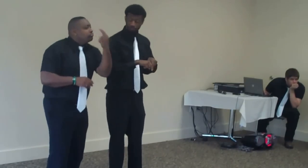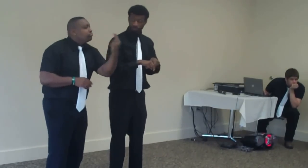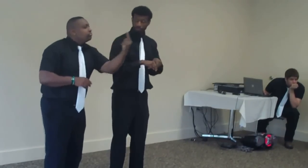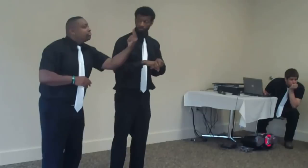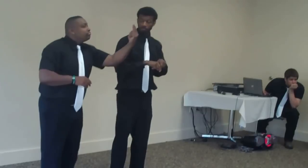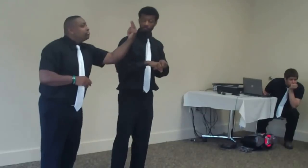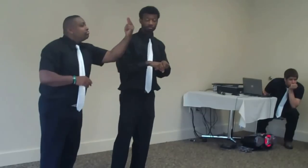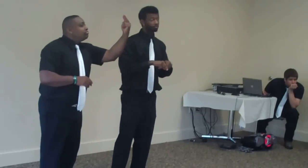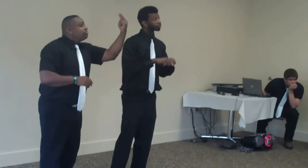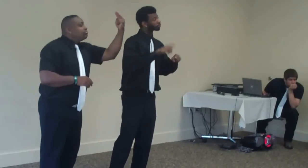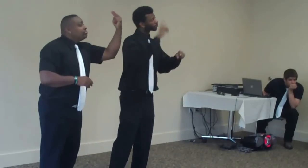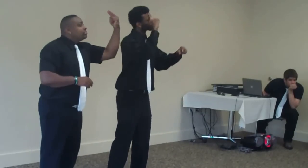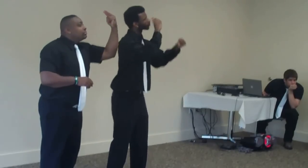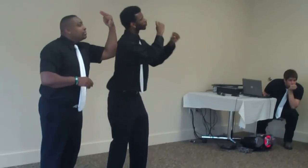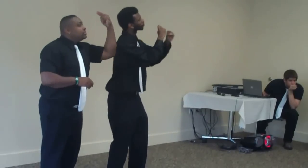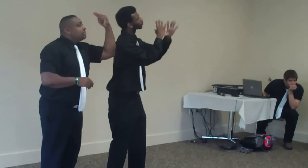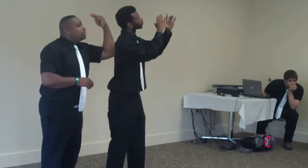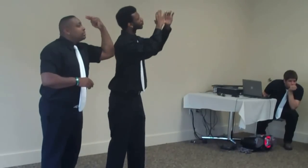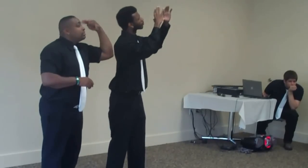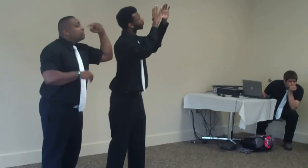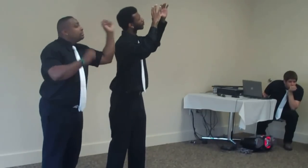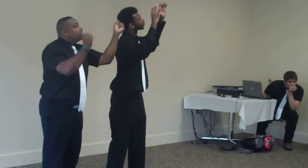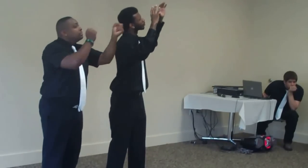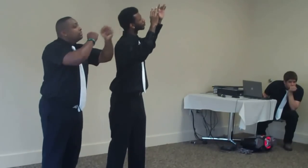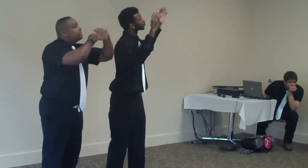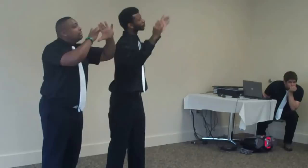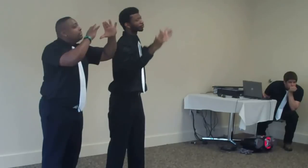THAT diamond